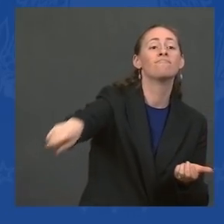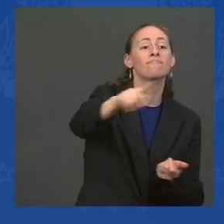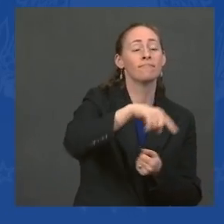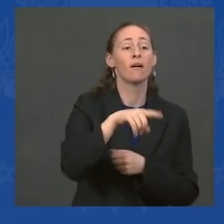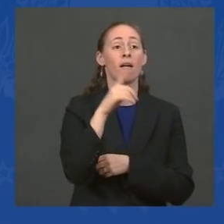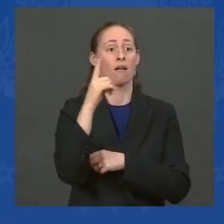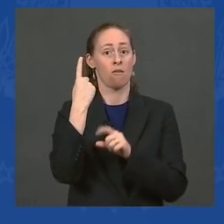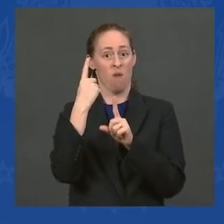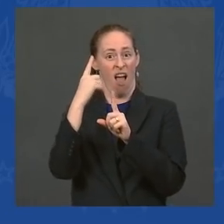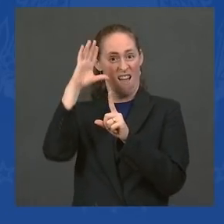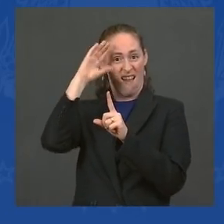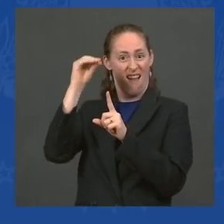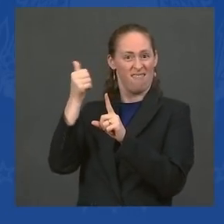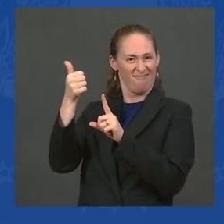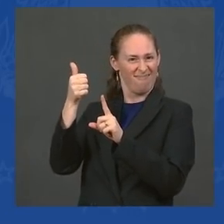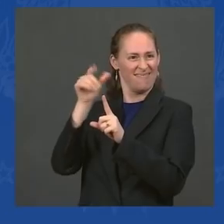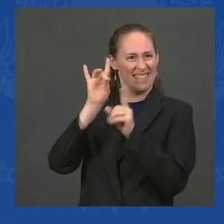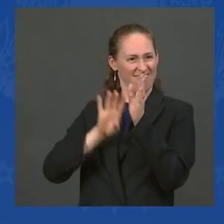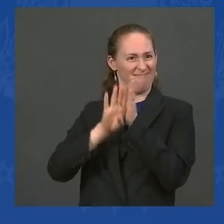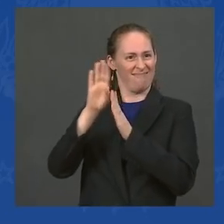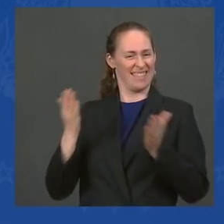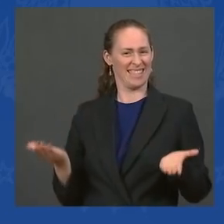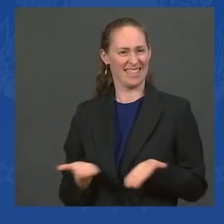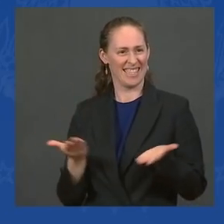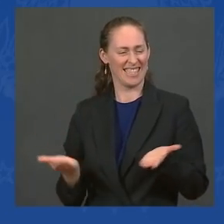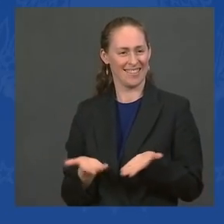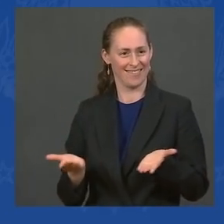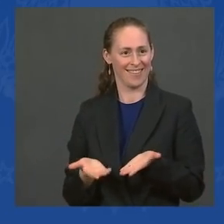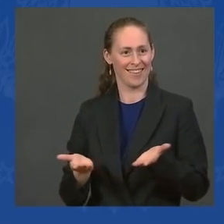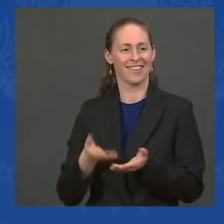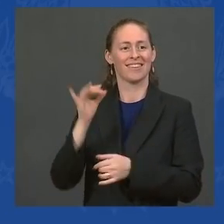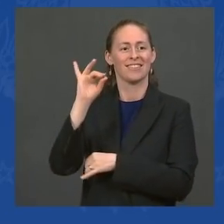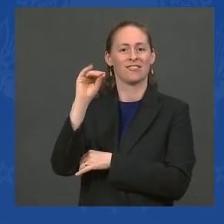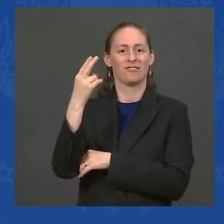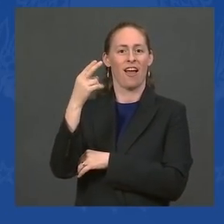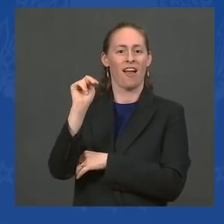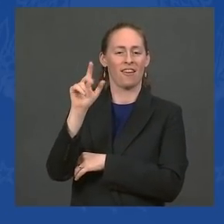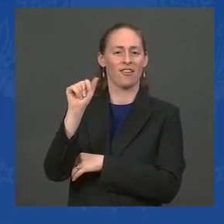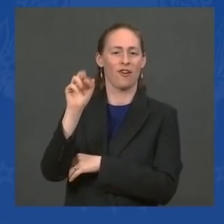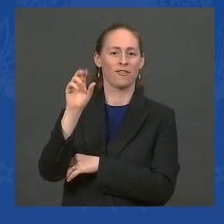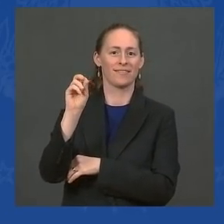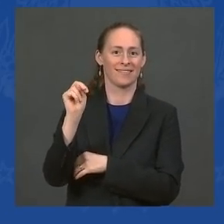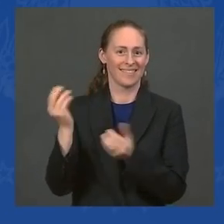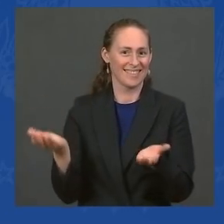Congressman John Larson, one of our founders